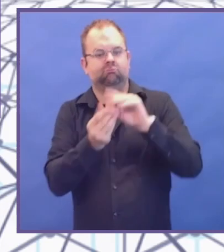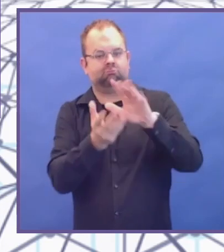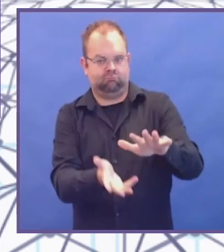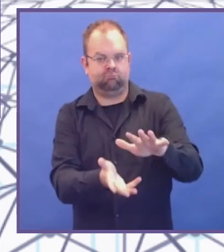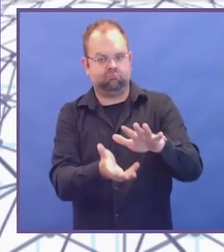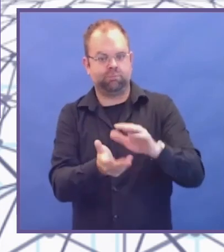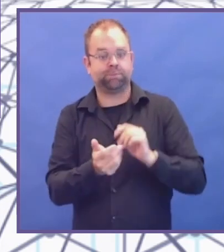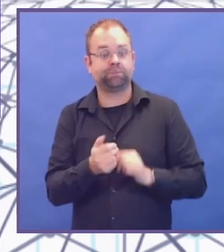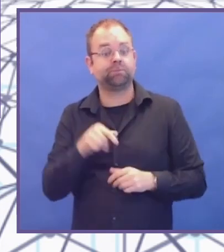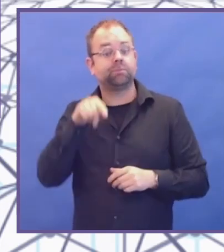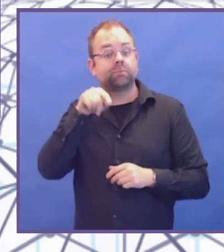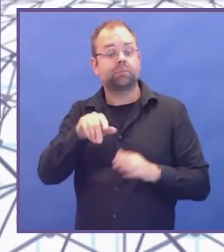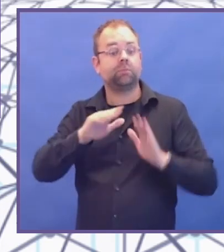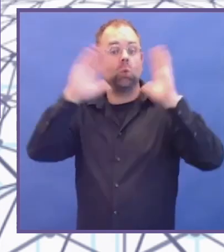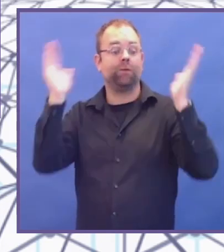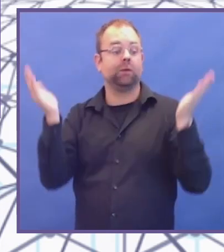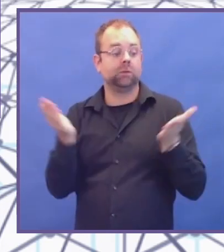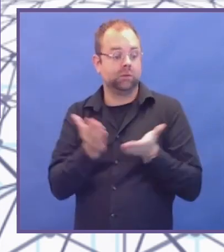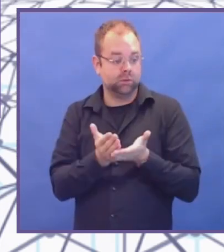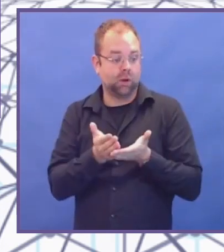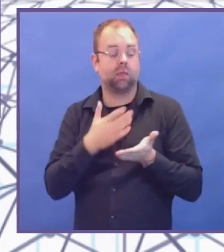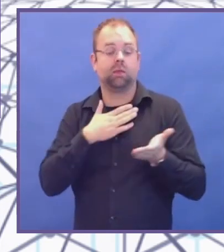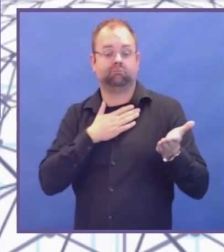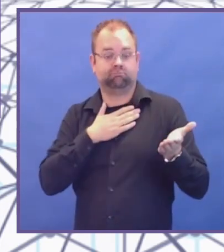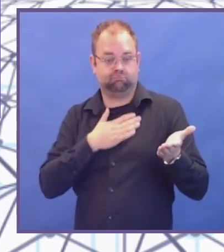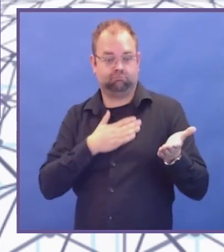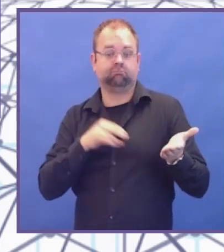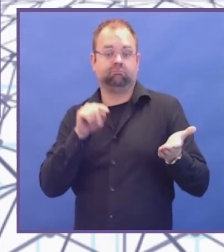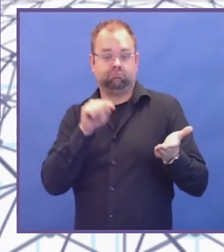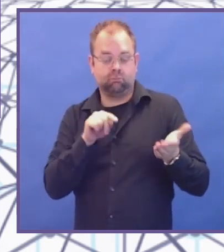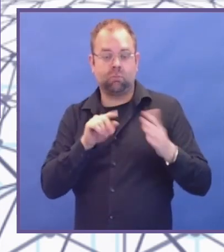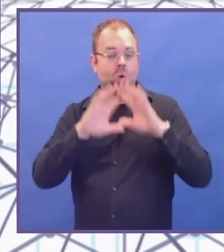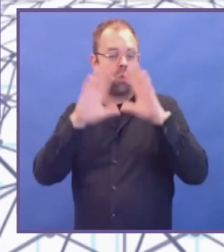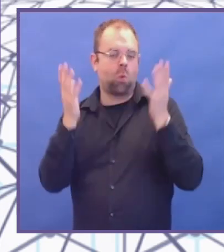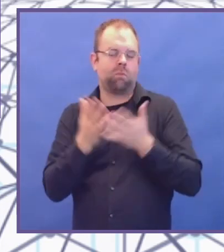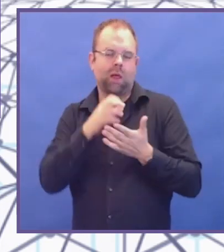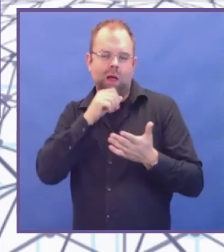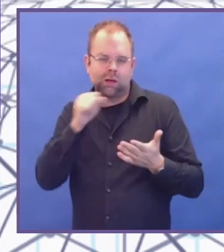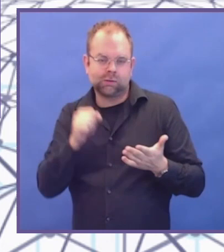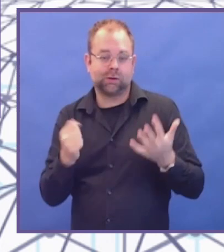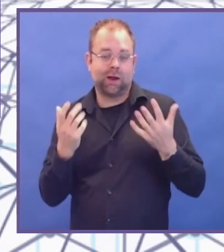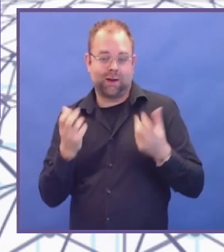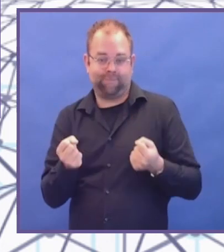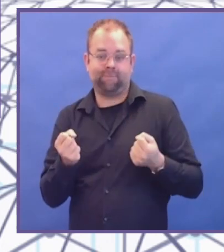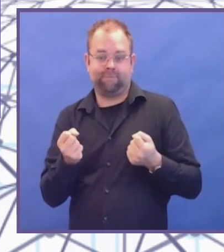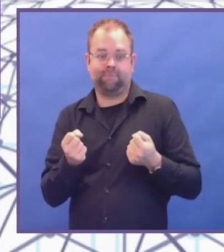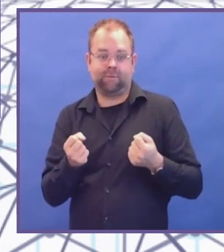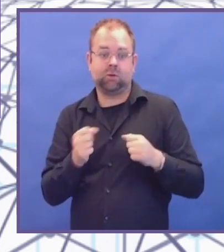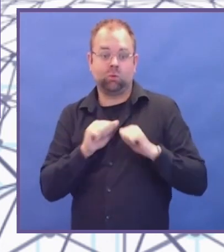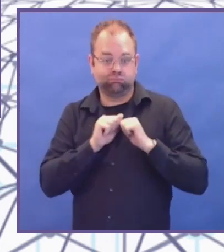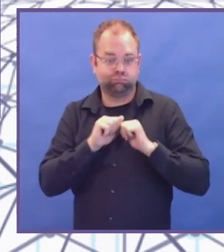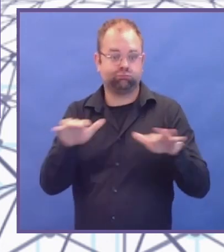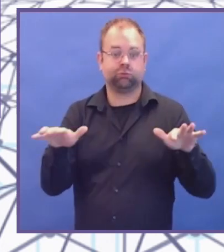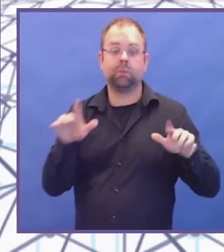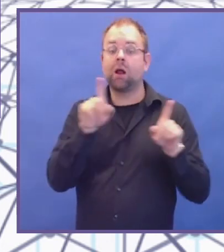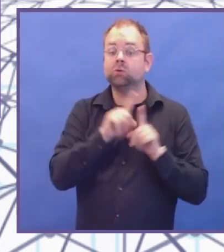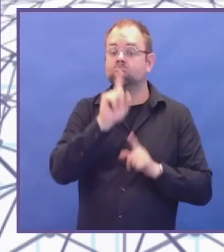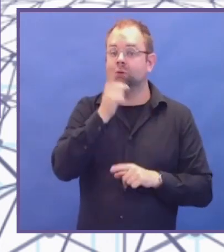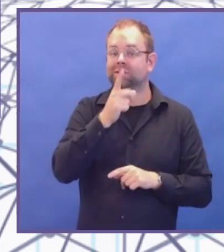And continuing to collect data allows us to validate these forecasting models and even understand if they apply in other settings that lack past waves of